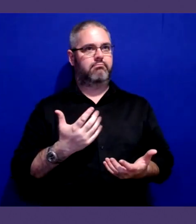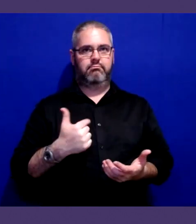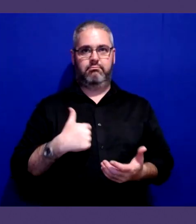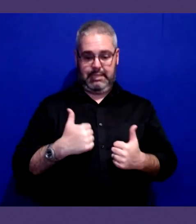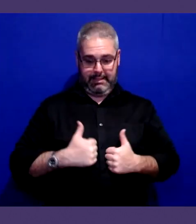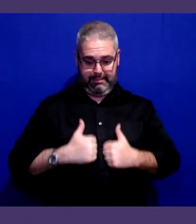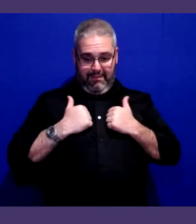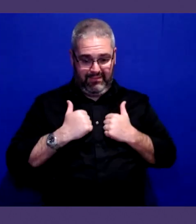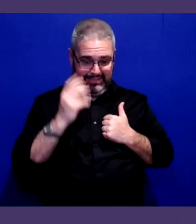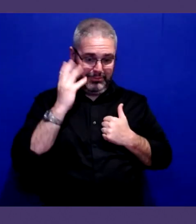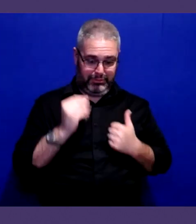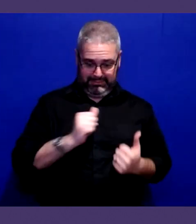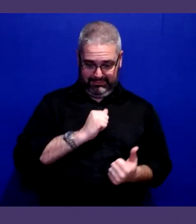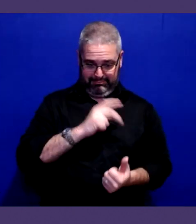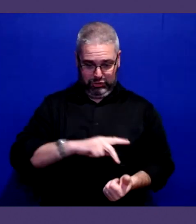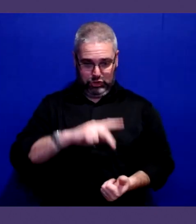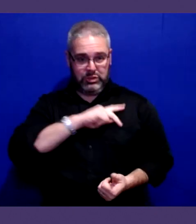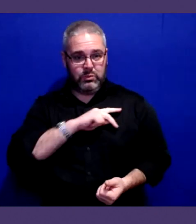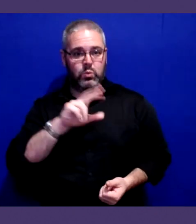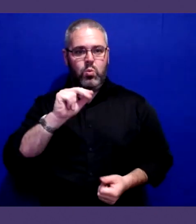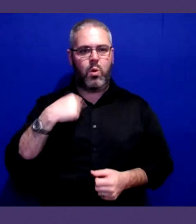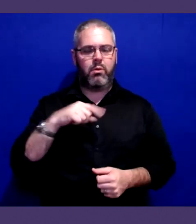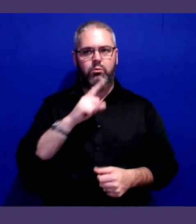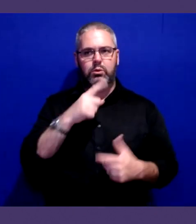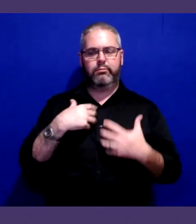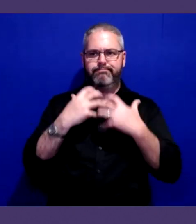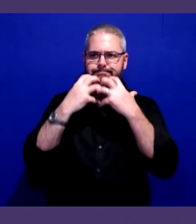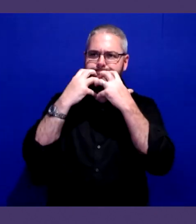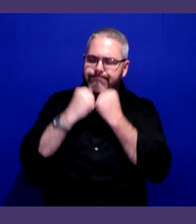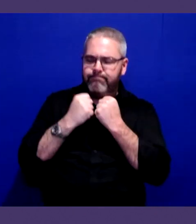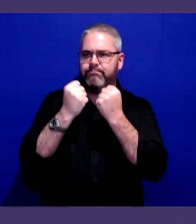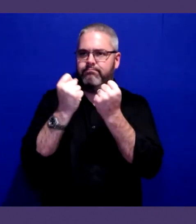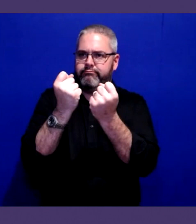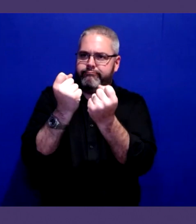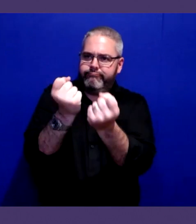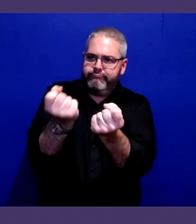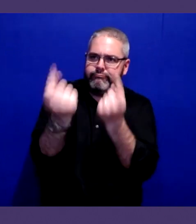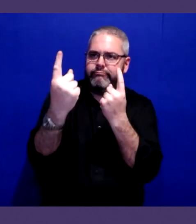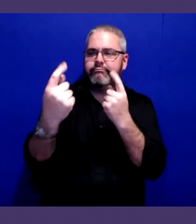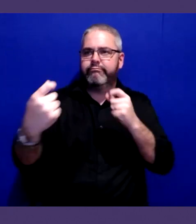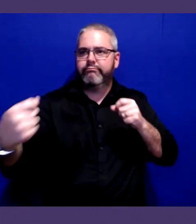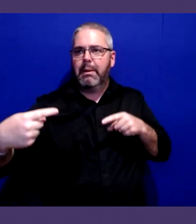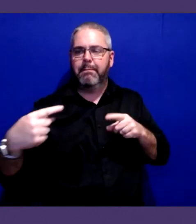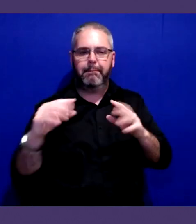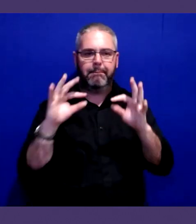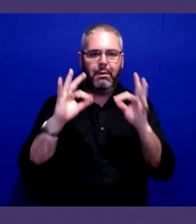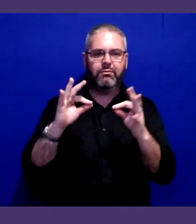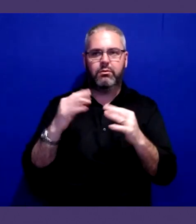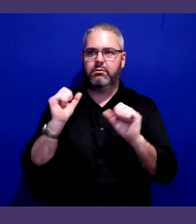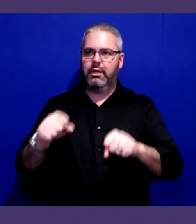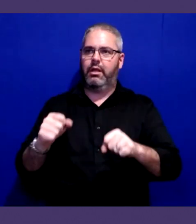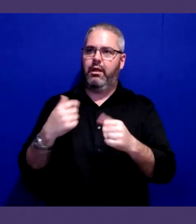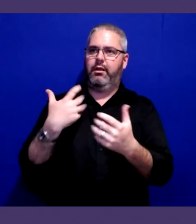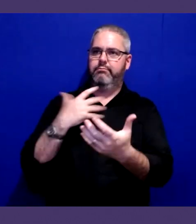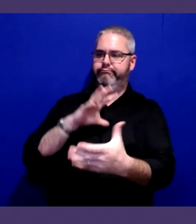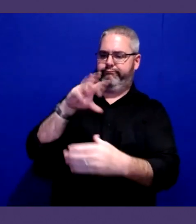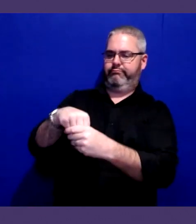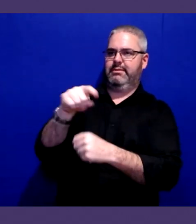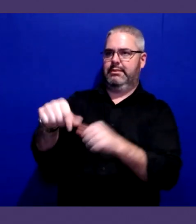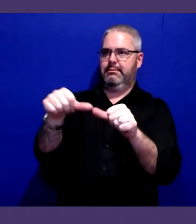but have a deep appreciation and understanding of being able to work in this space as someone who does not identify as disabled.